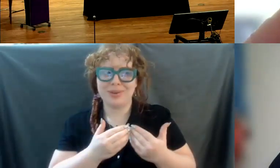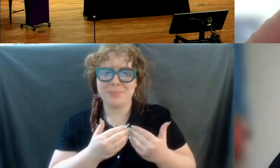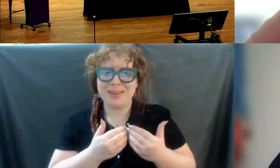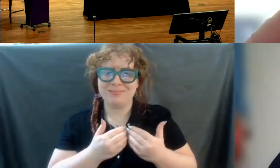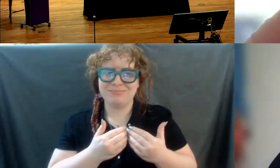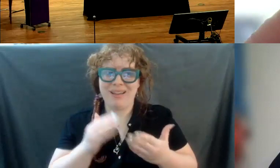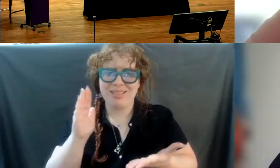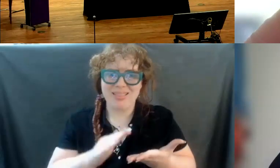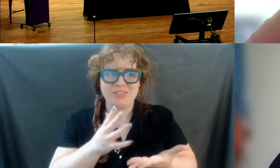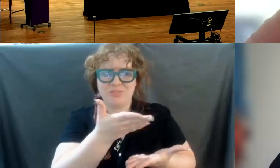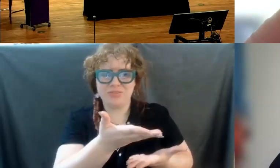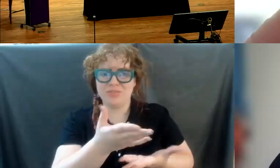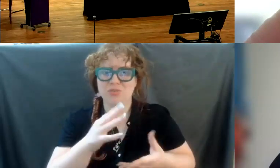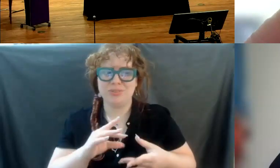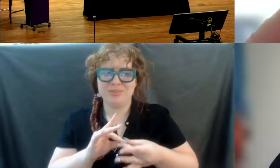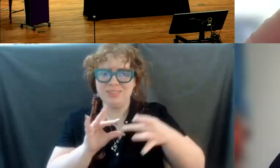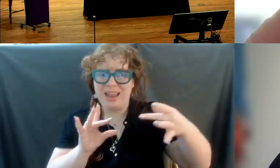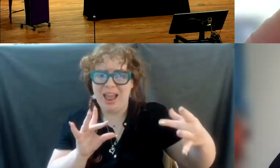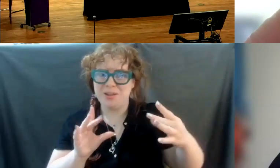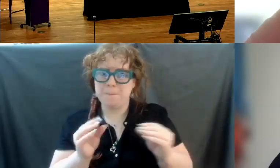because there's just inherent harm that comes with the system